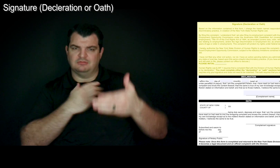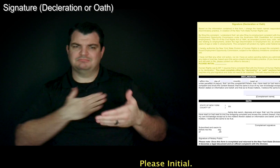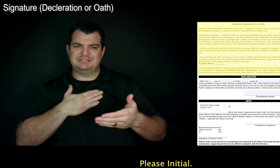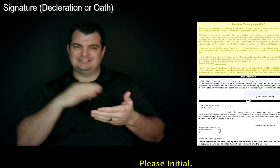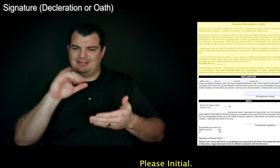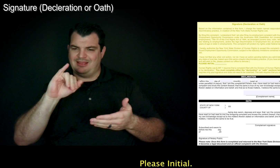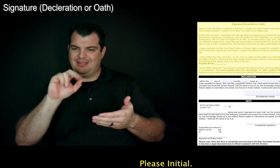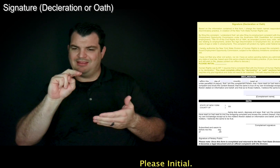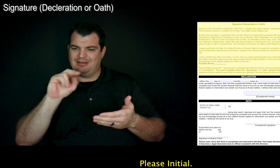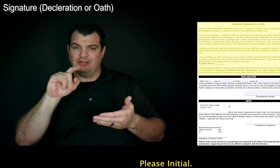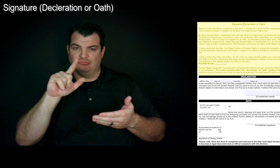Please Initial.